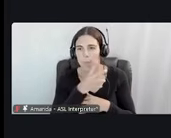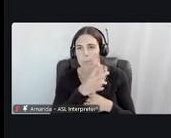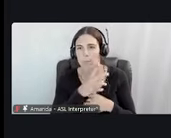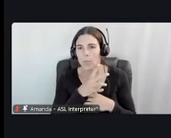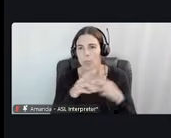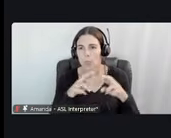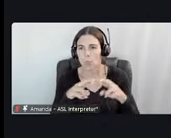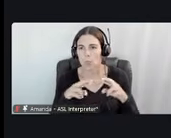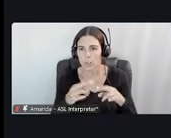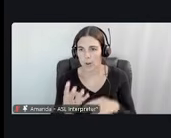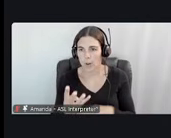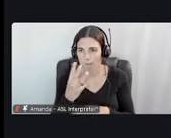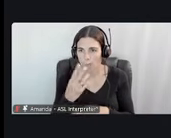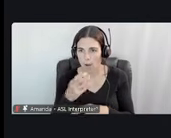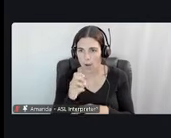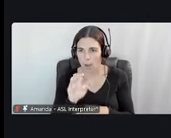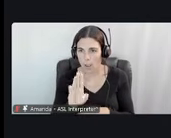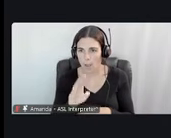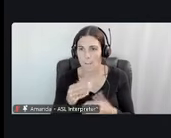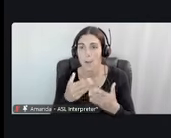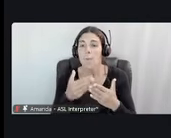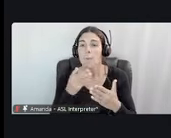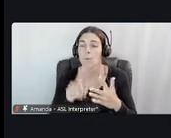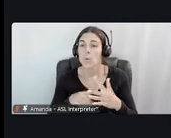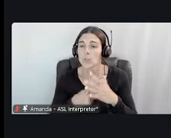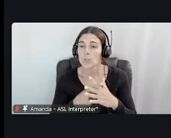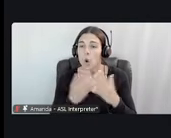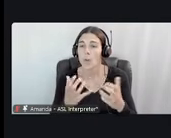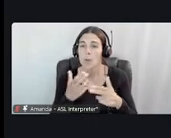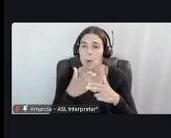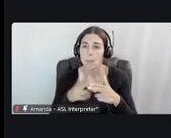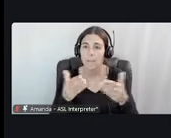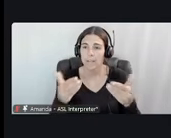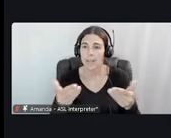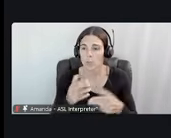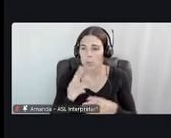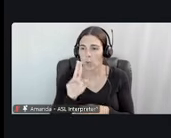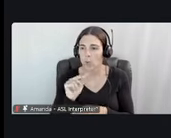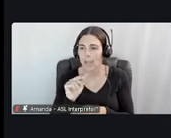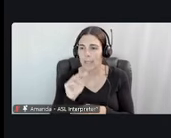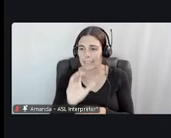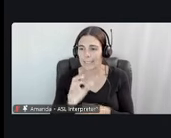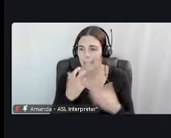Uh before we begin, I'd like to briefly introduce UNCC Health. Many of you are familiar with UNCC,